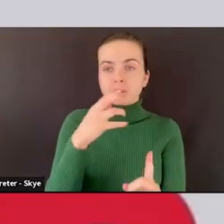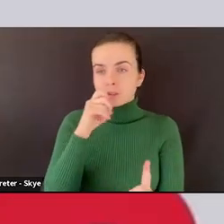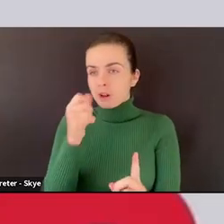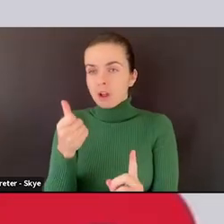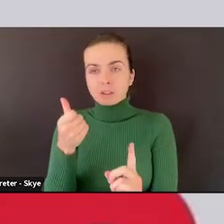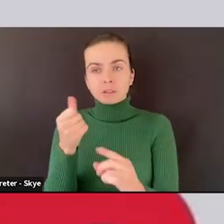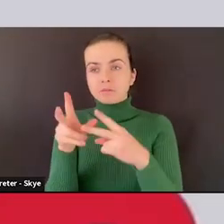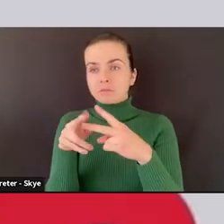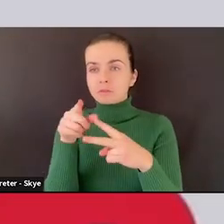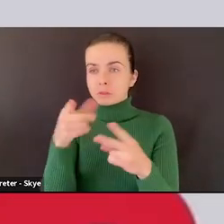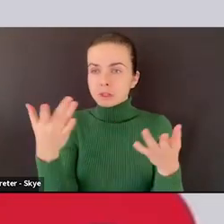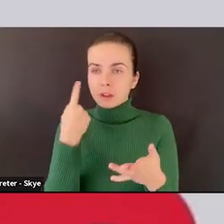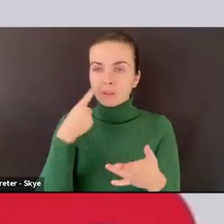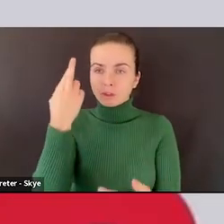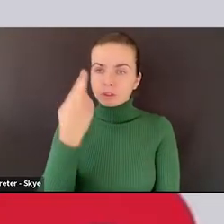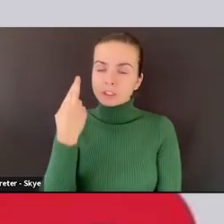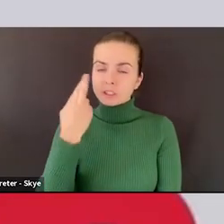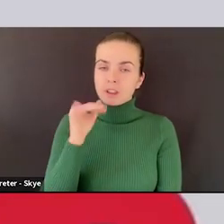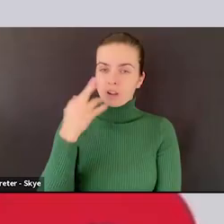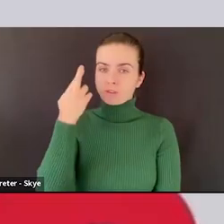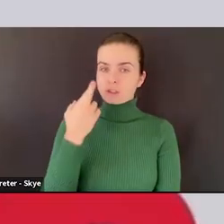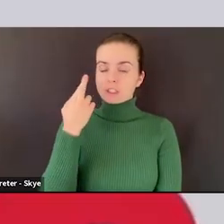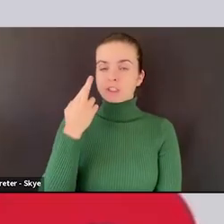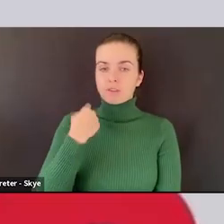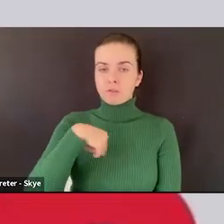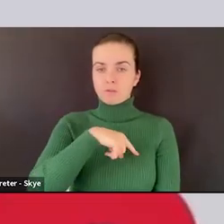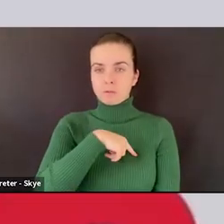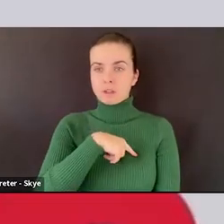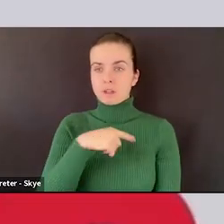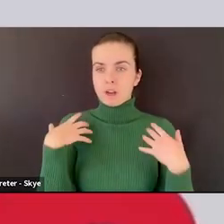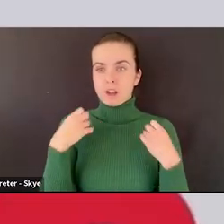you are here for a reason. And that reason is that we are health providers and that we